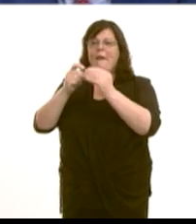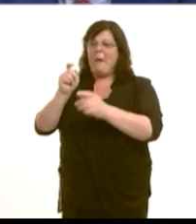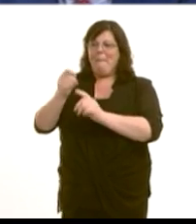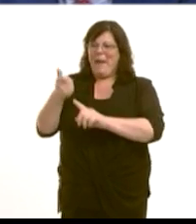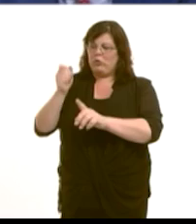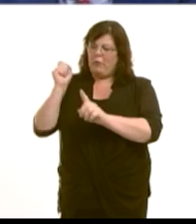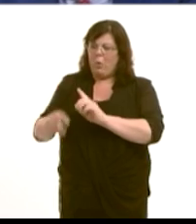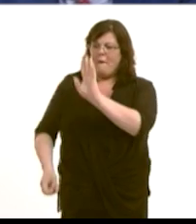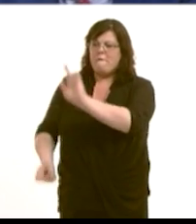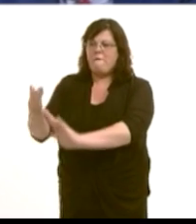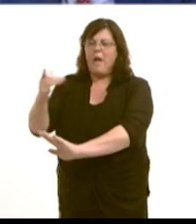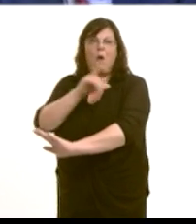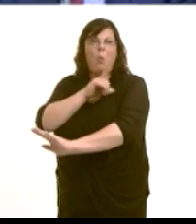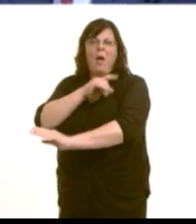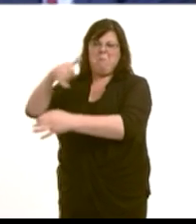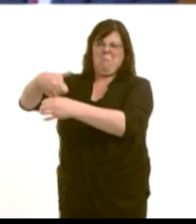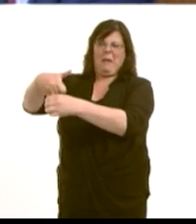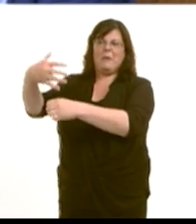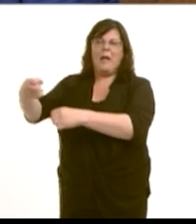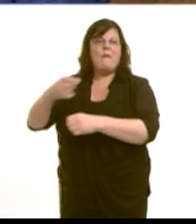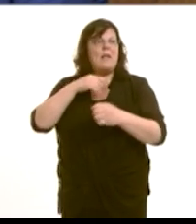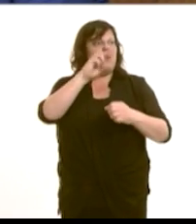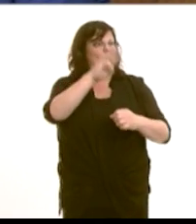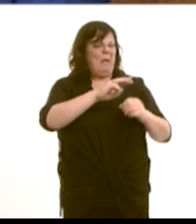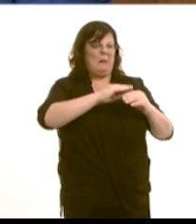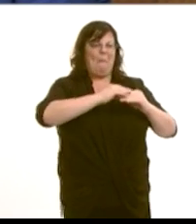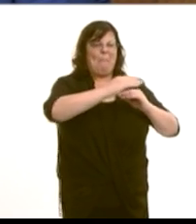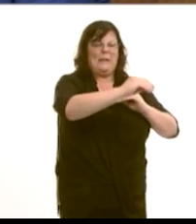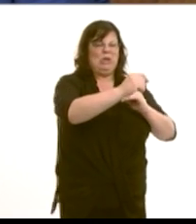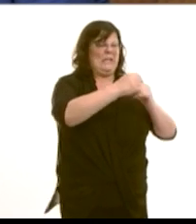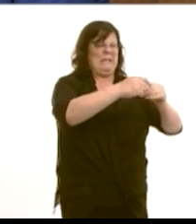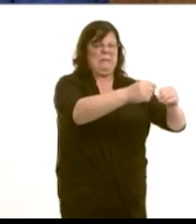we had rivers in Wales that were hugely polluted; our beaches werenít clean; our air quality was very, very poor.